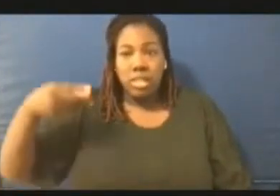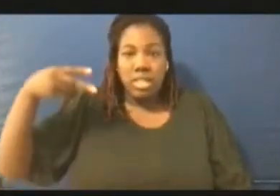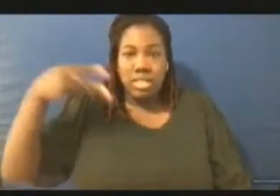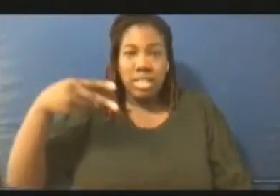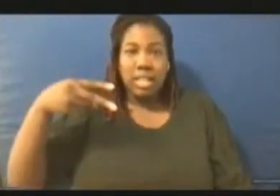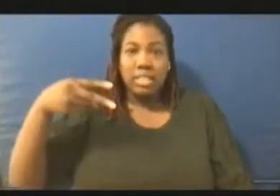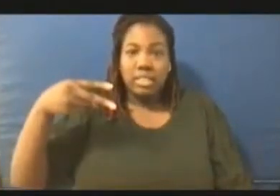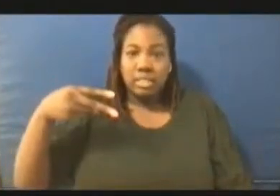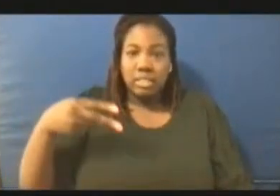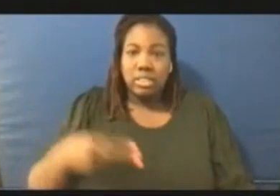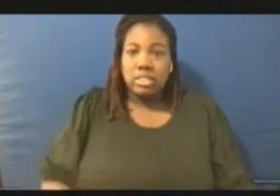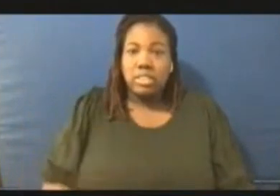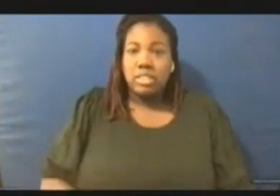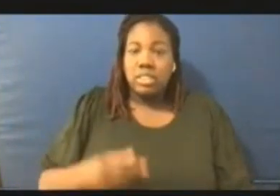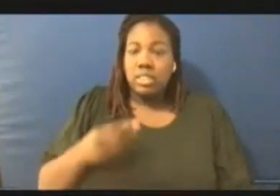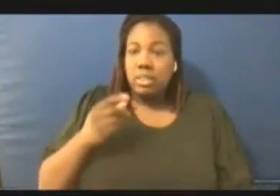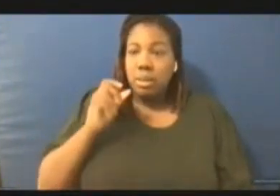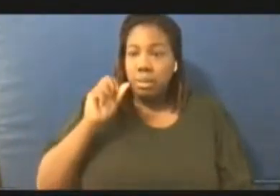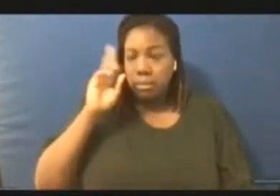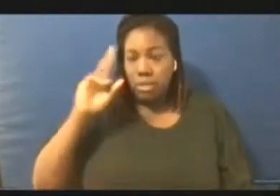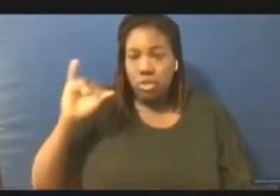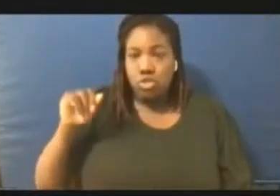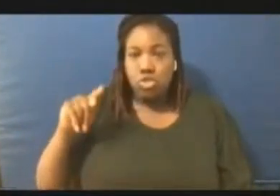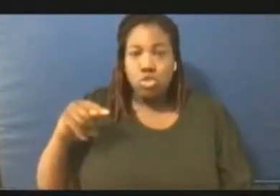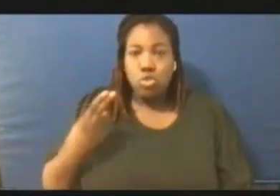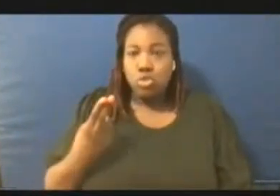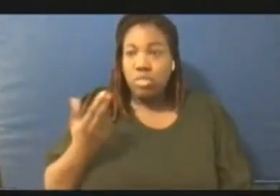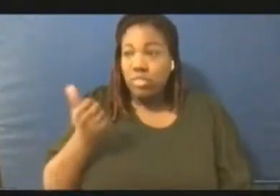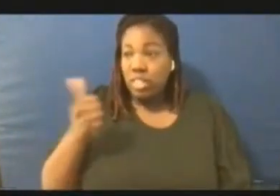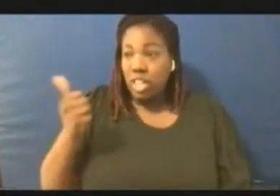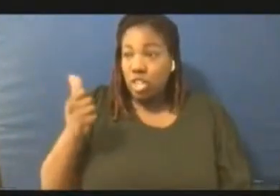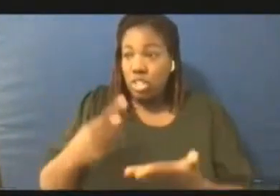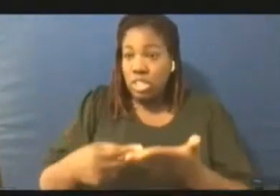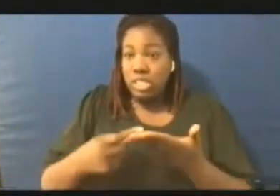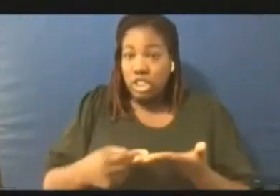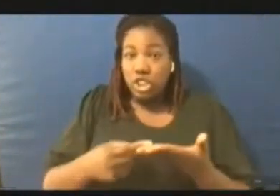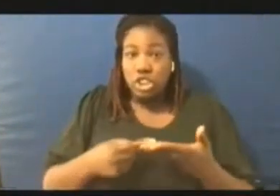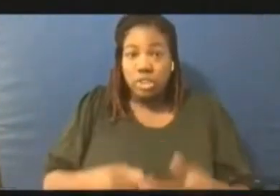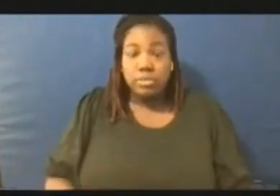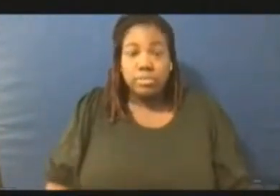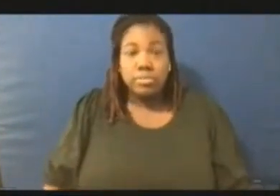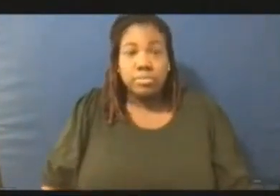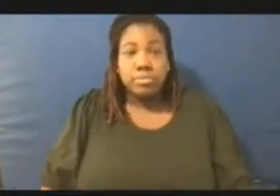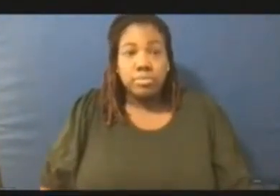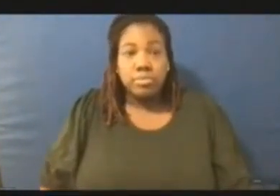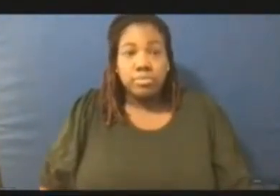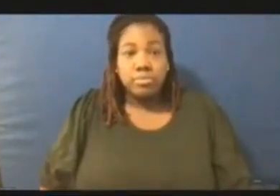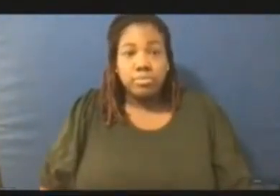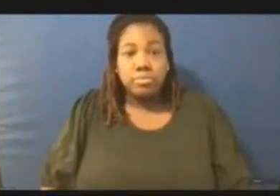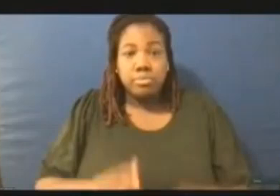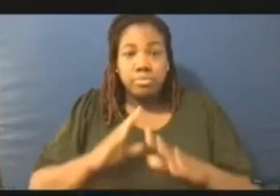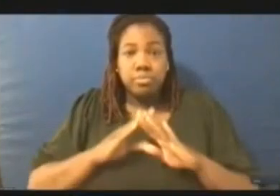Victor Joseph: Second, Madam Chair. Marcella Nunez-Smith: Second? Thank you, Mr. Joseph. Any further discussion?